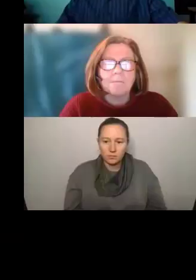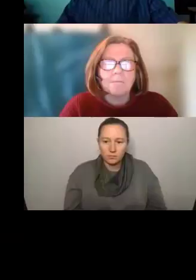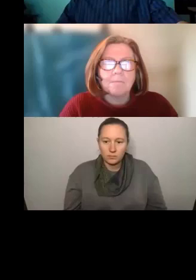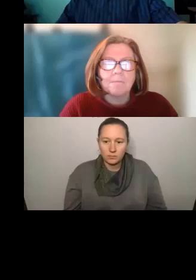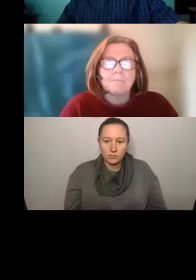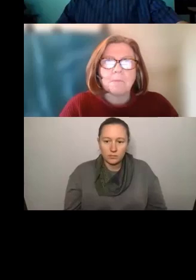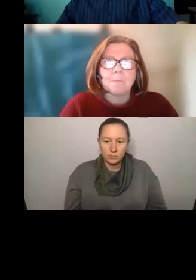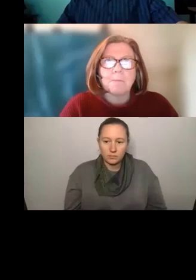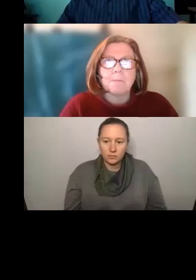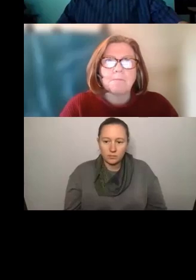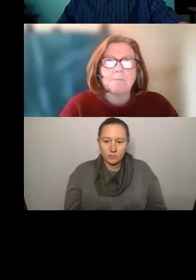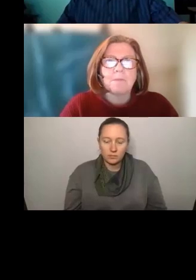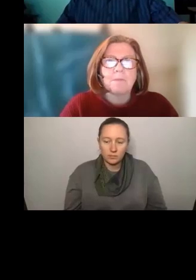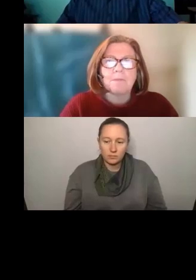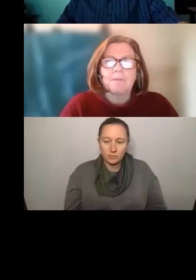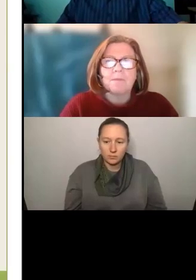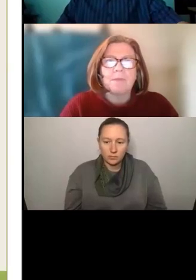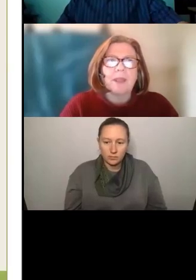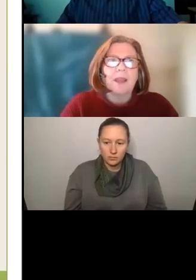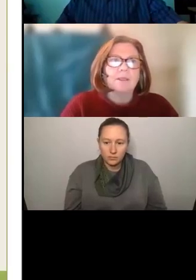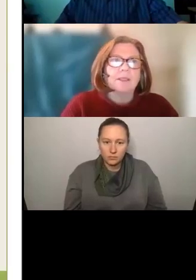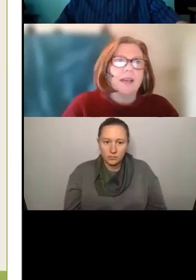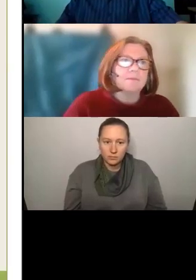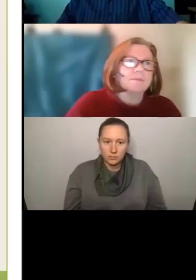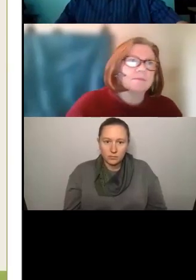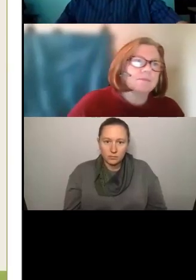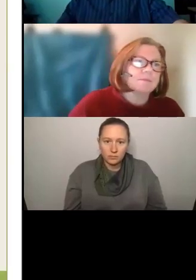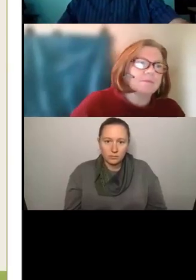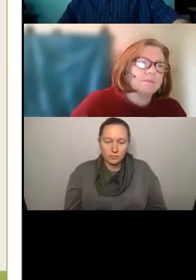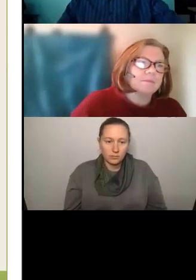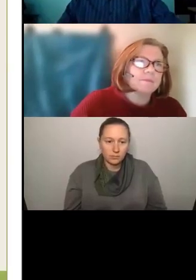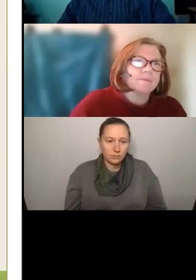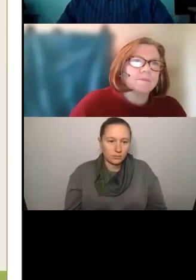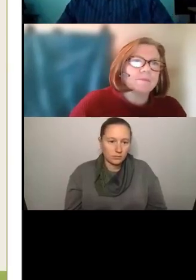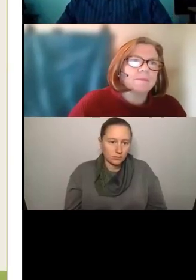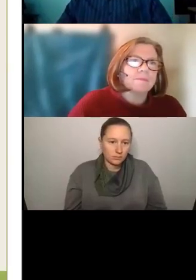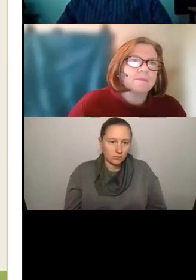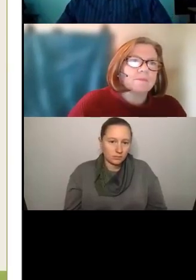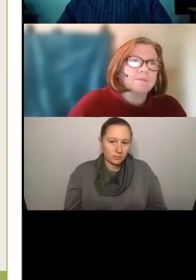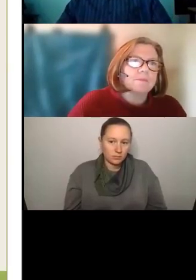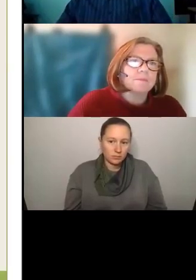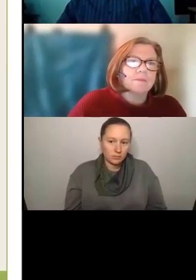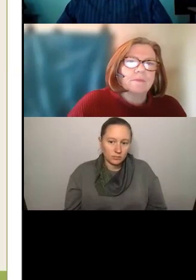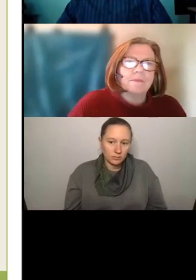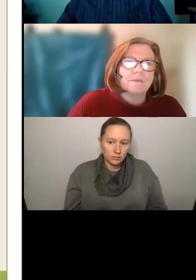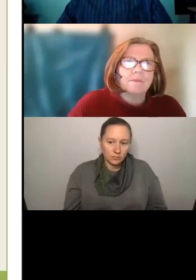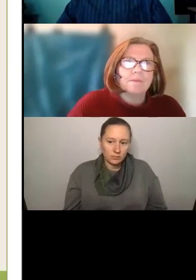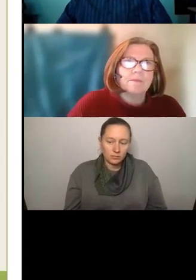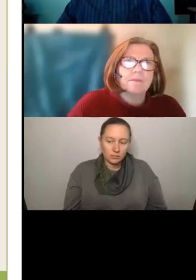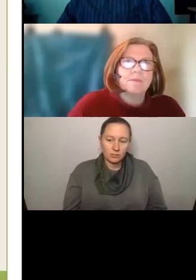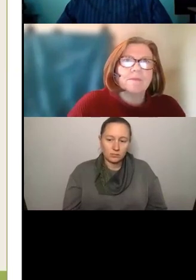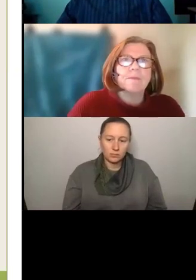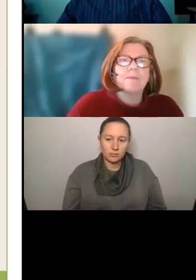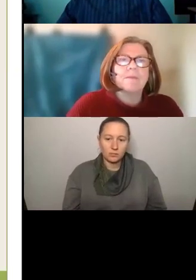Joe Schumaker: I got my screen back up. Scarlett Gibb: How's that? Joe Schumaker: Okay, you got yours? Ryan Meyers: Yeah, looks good.